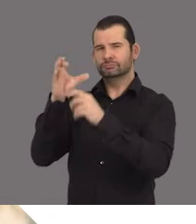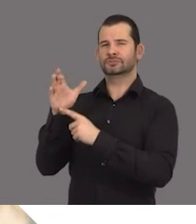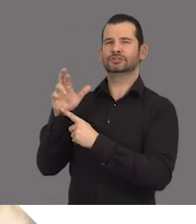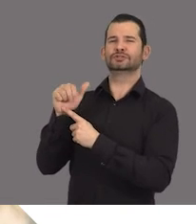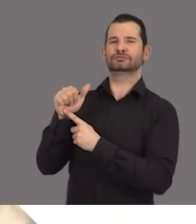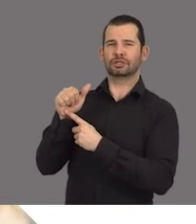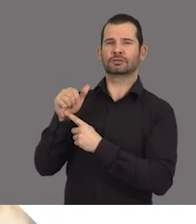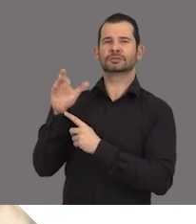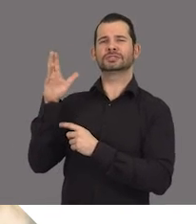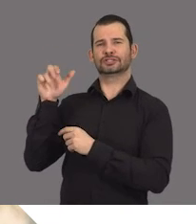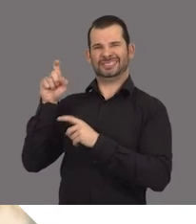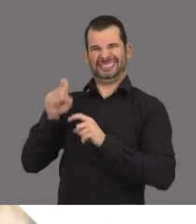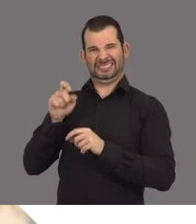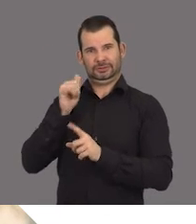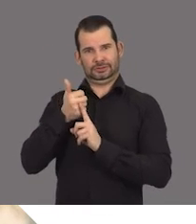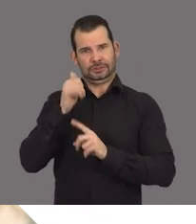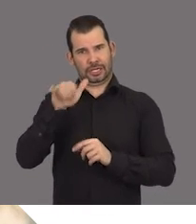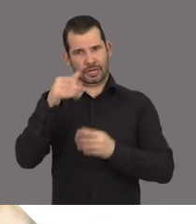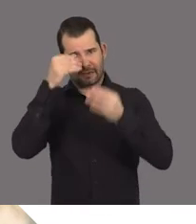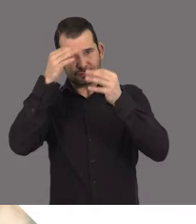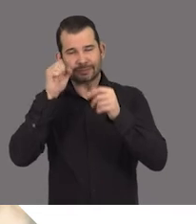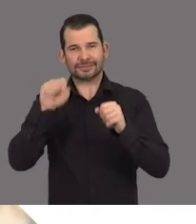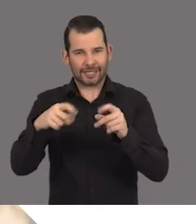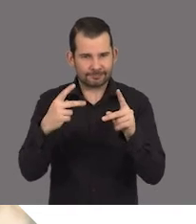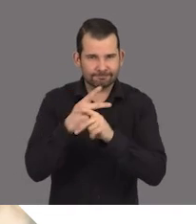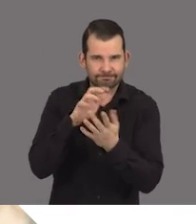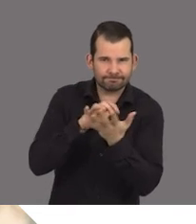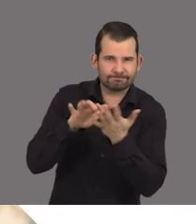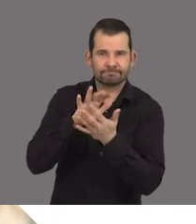The CRA needs this information to calculate your benefits and credits.